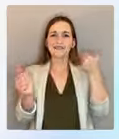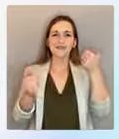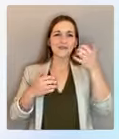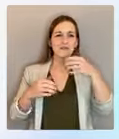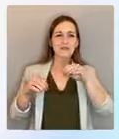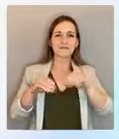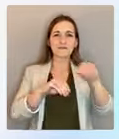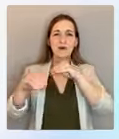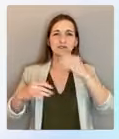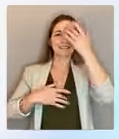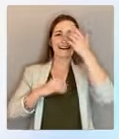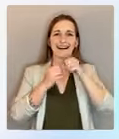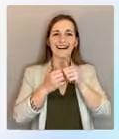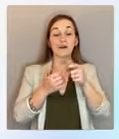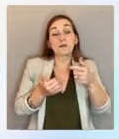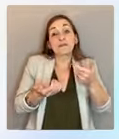And honestly, I'm not entirely certain, but I have a few ideas.